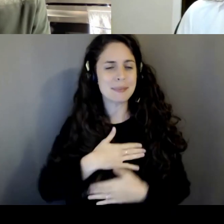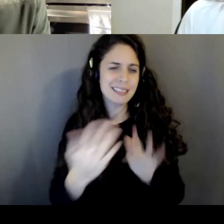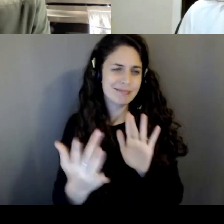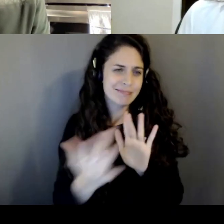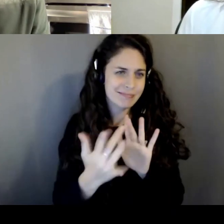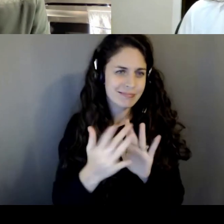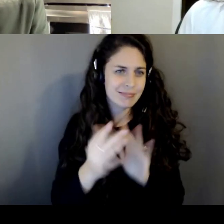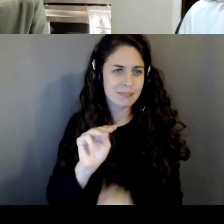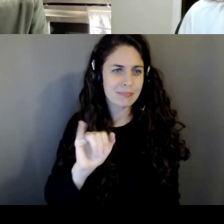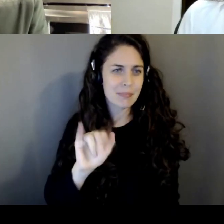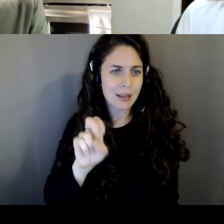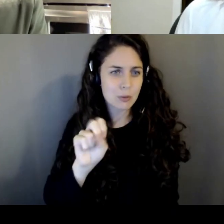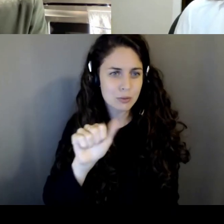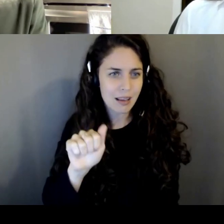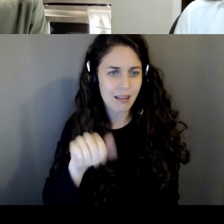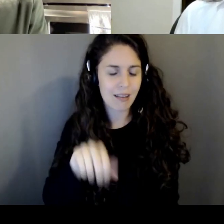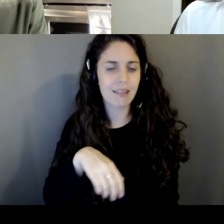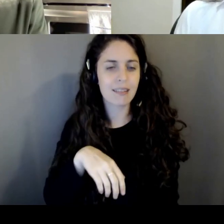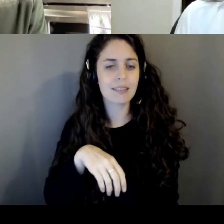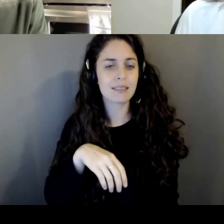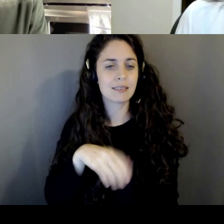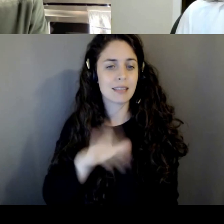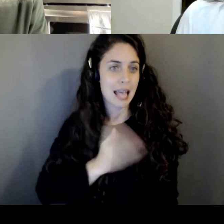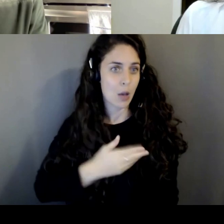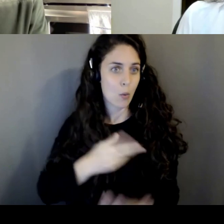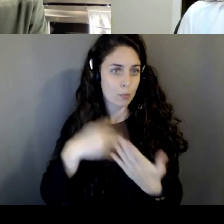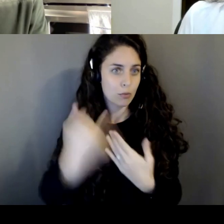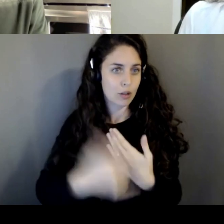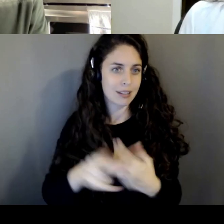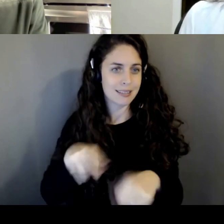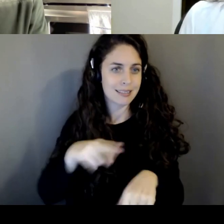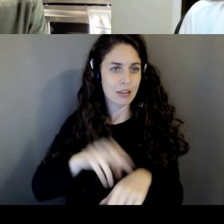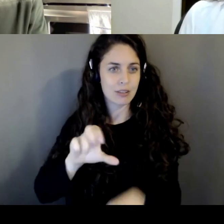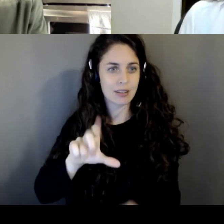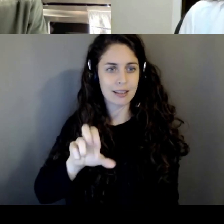International USA, and our project the National Clearinghouse on Disability and Exchange,